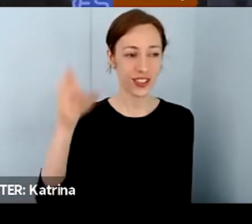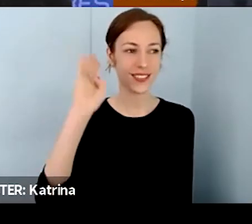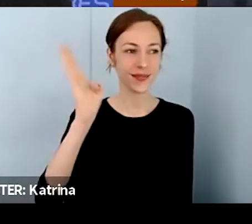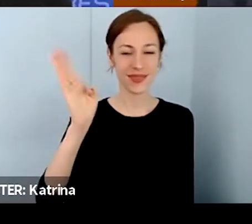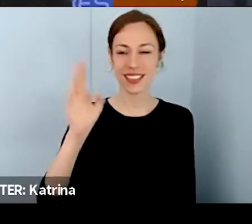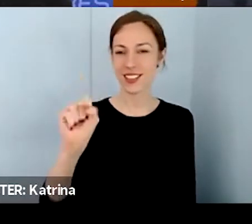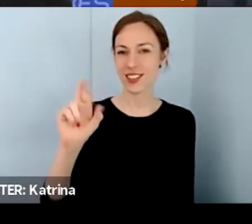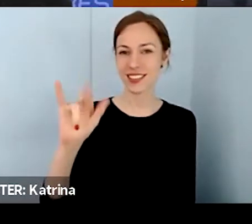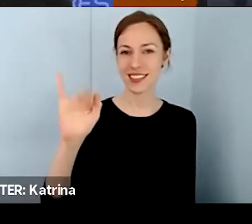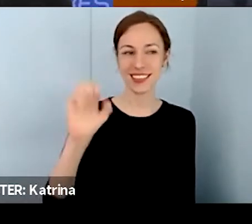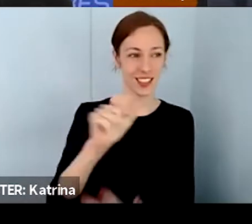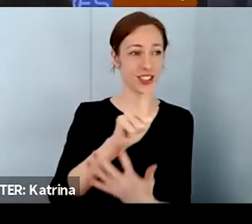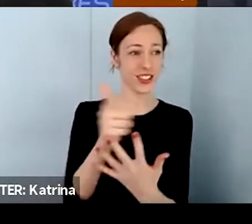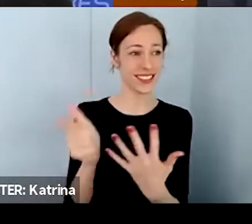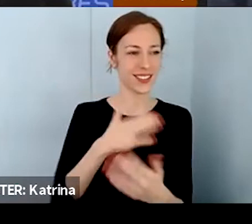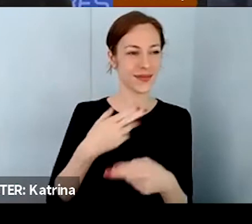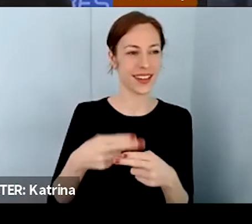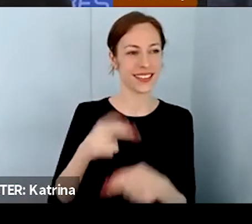We will be your host for today's event.